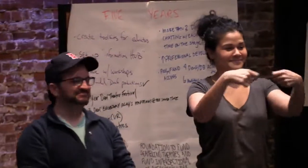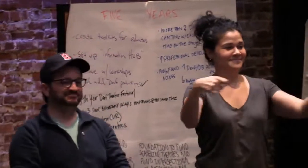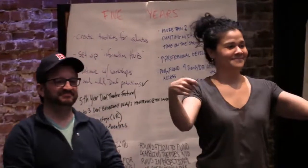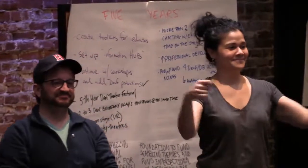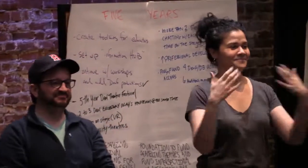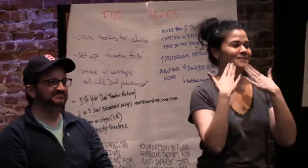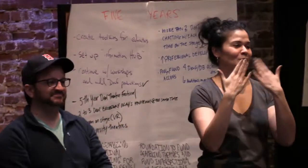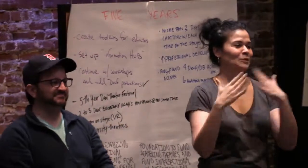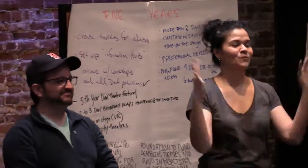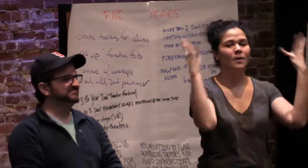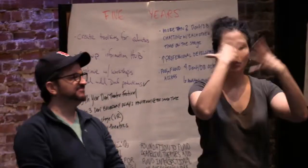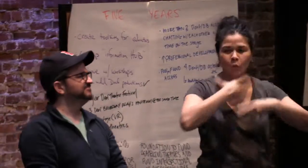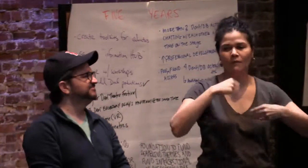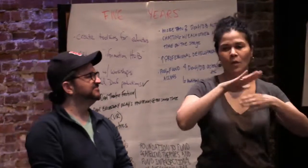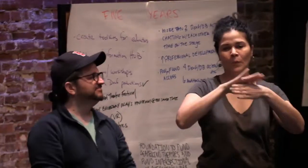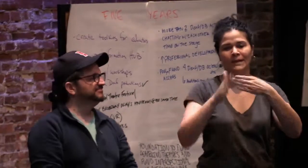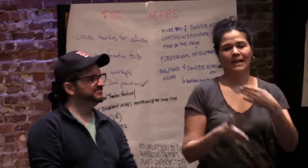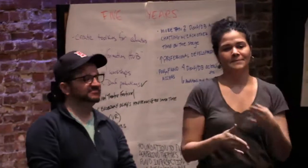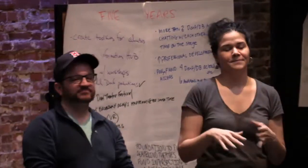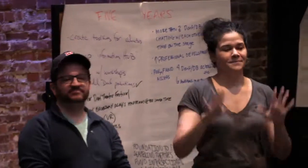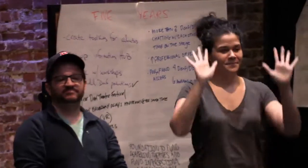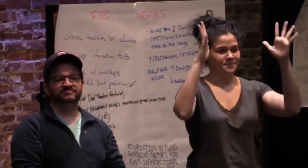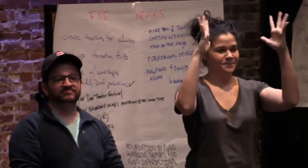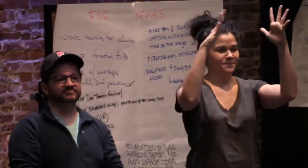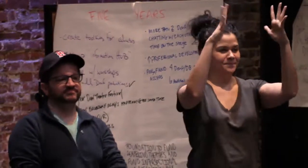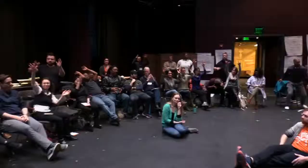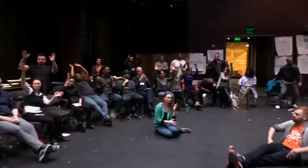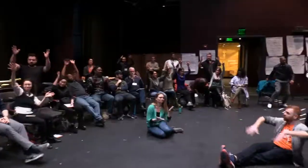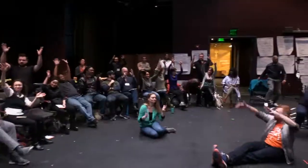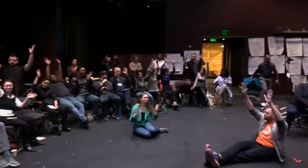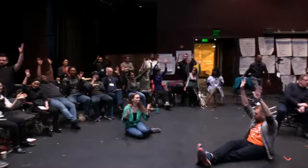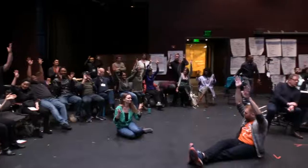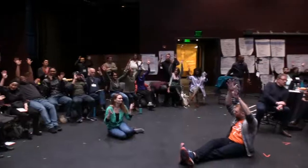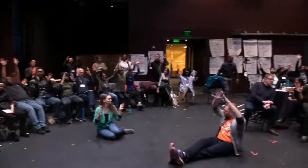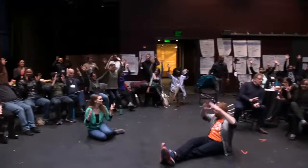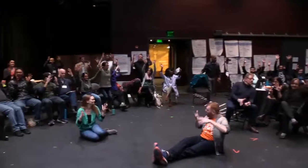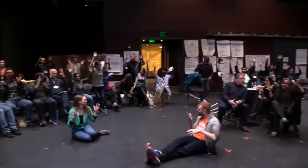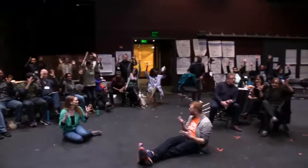And it's time for us to close, that's a wrap. Thanks, enjoy the rest of your weekend.